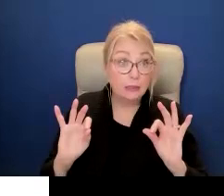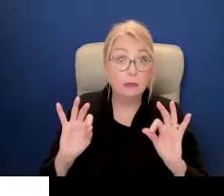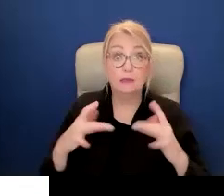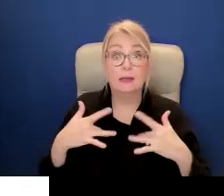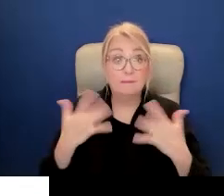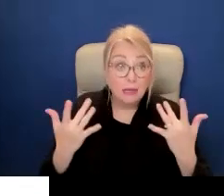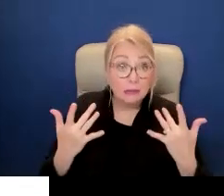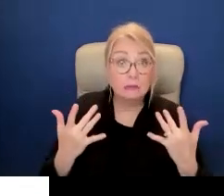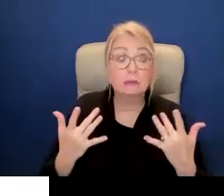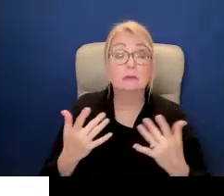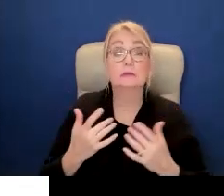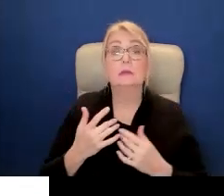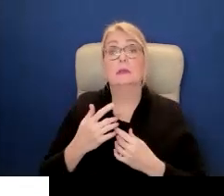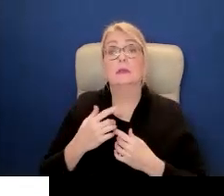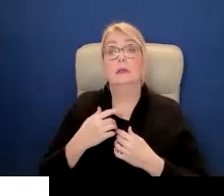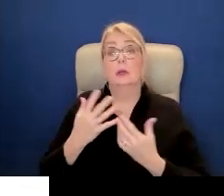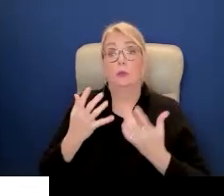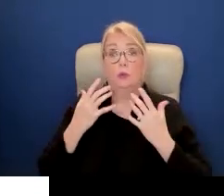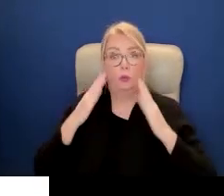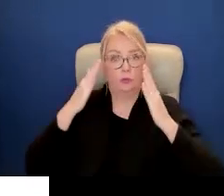targeted to give to these individuals is very important.